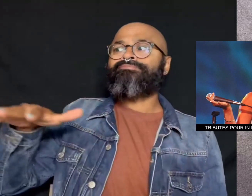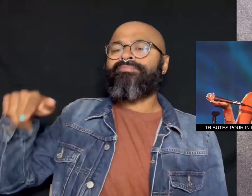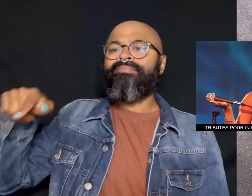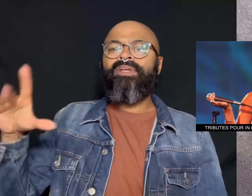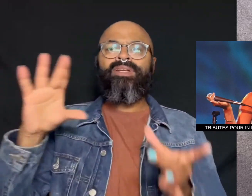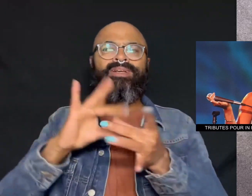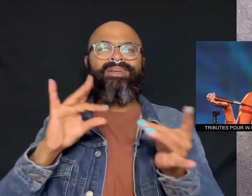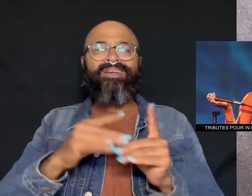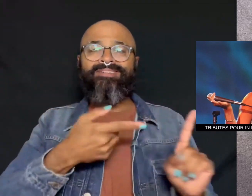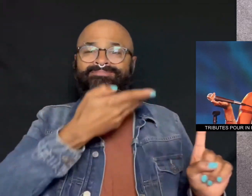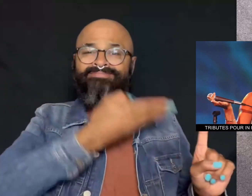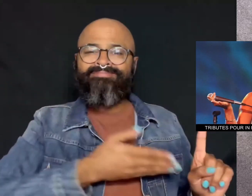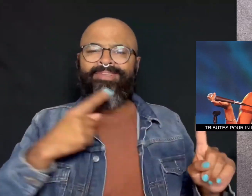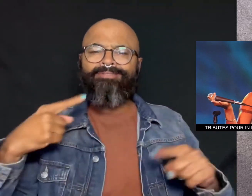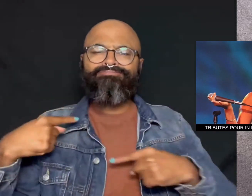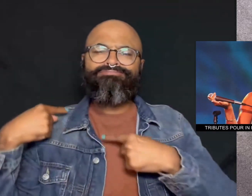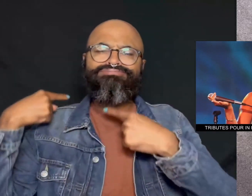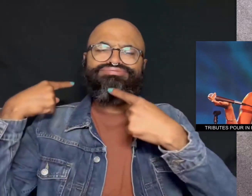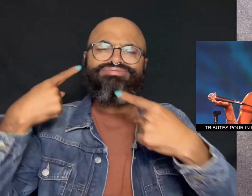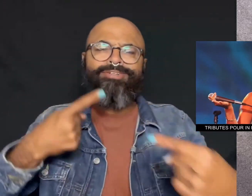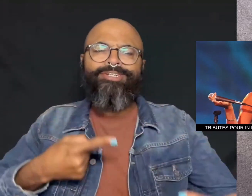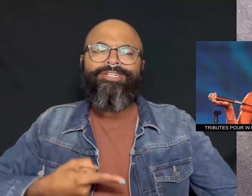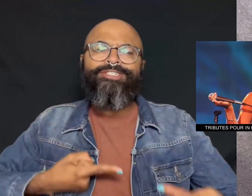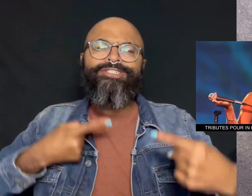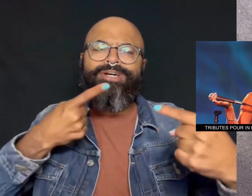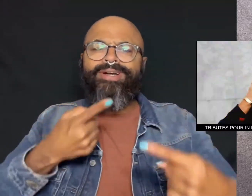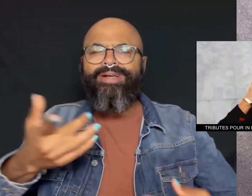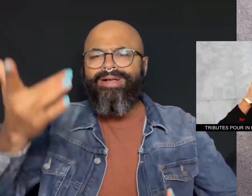but sources say she had been battling illnesses for a long time.